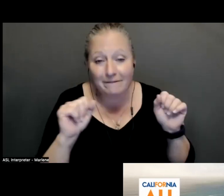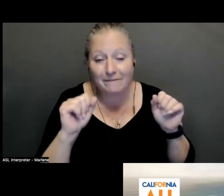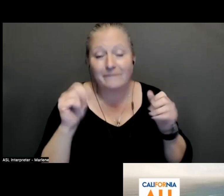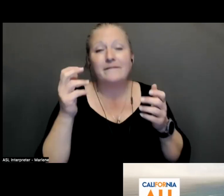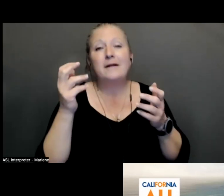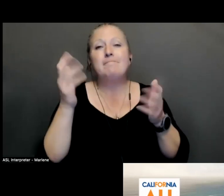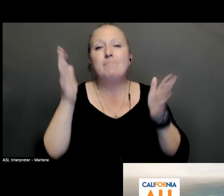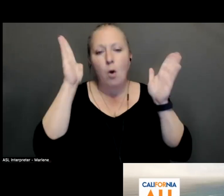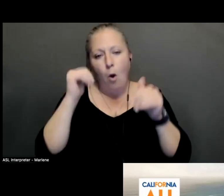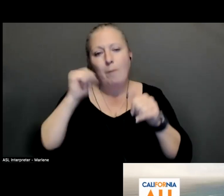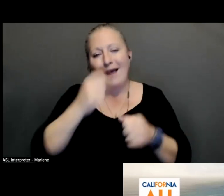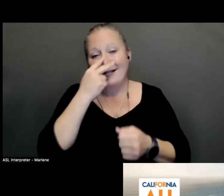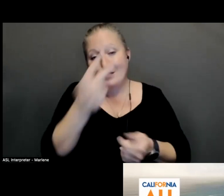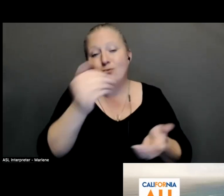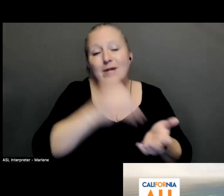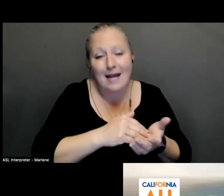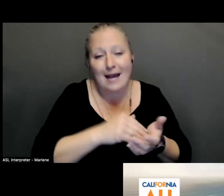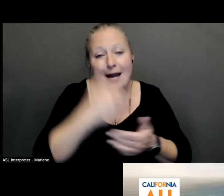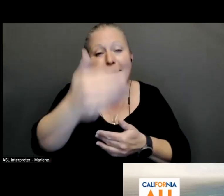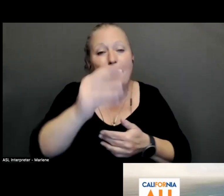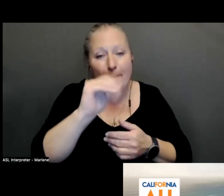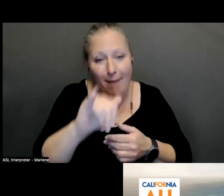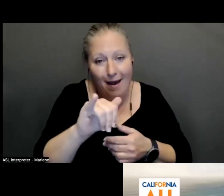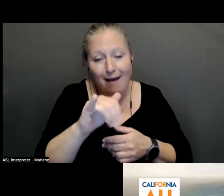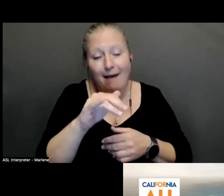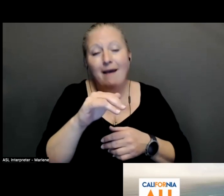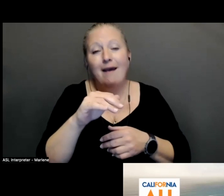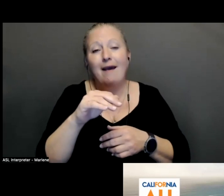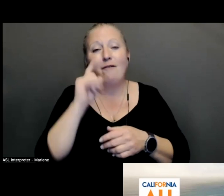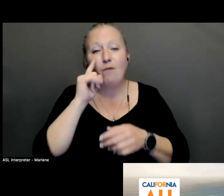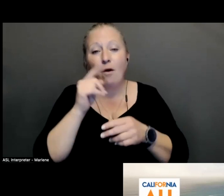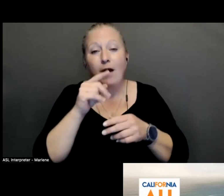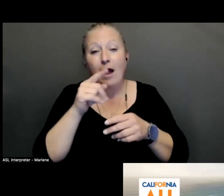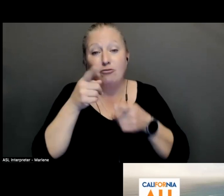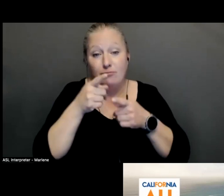We get to see you again in May and in the interim please feel free to reach out to